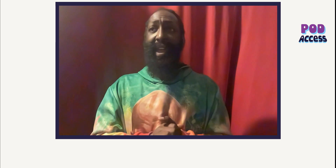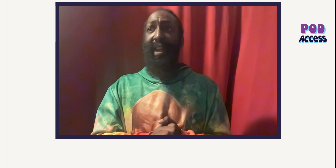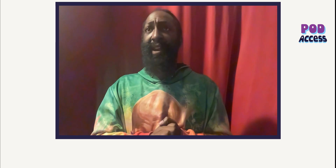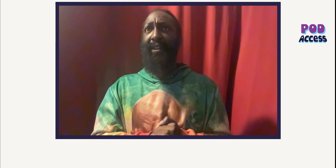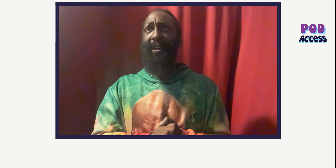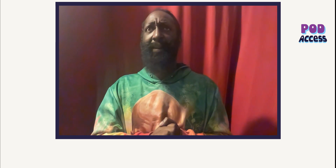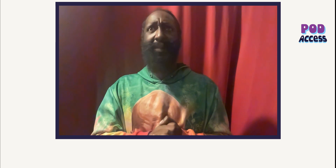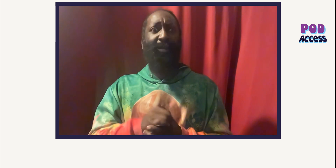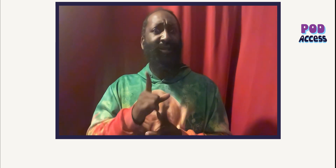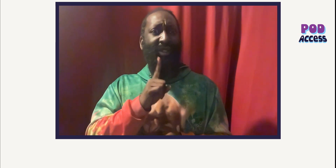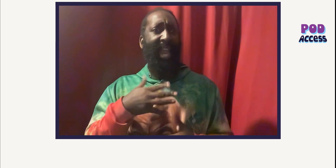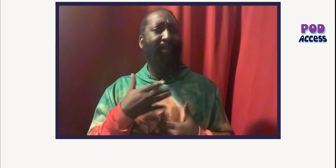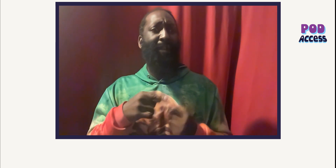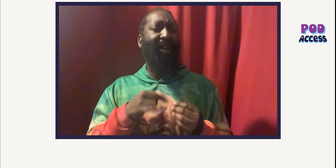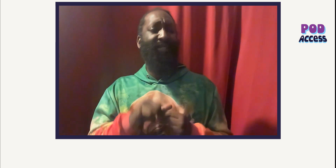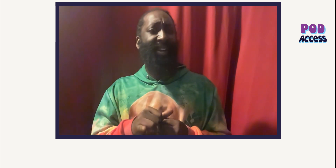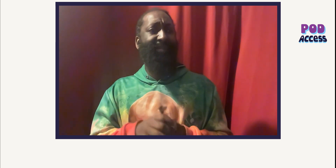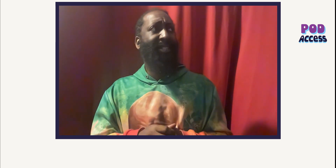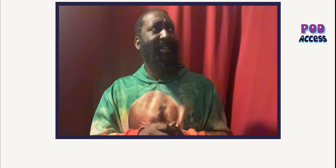And he was really happy about that.